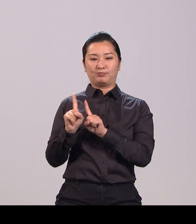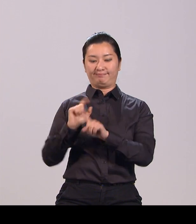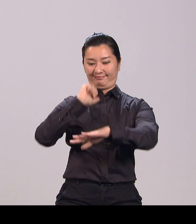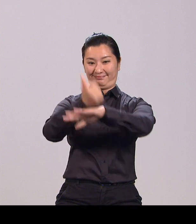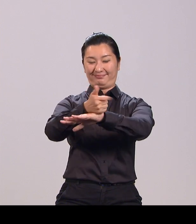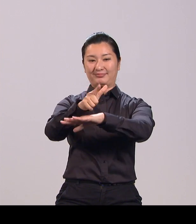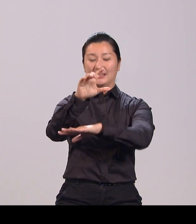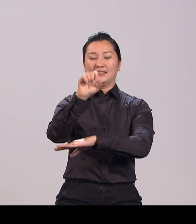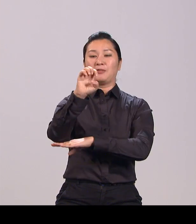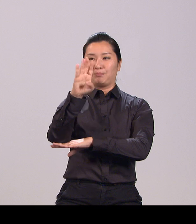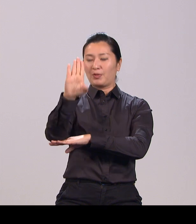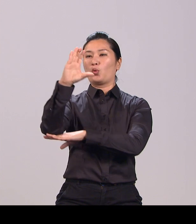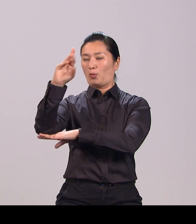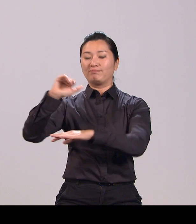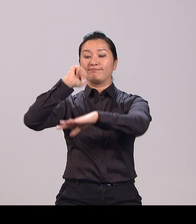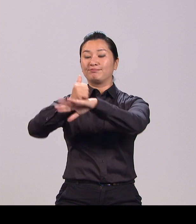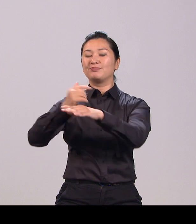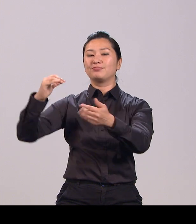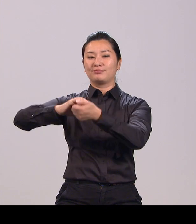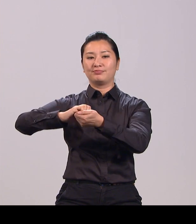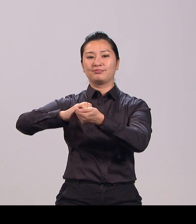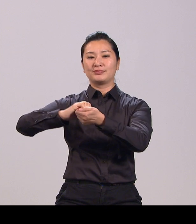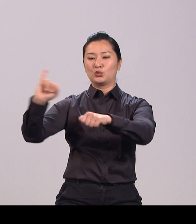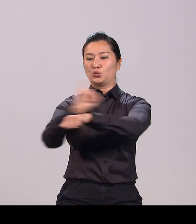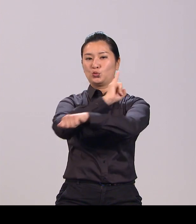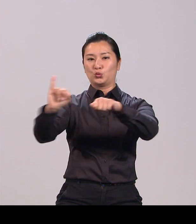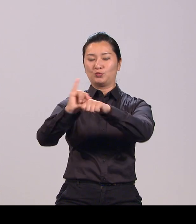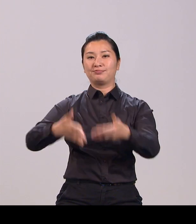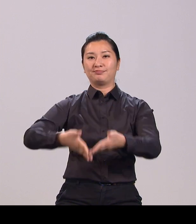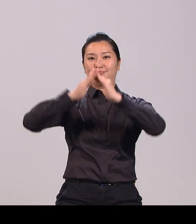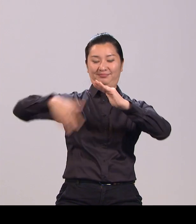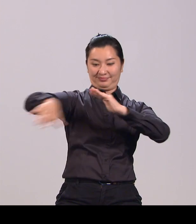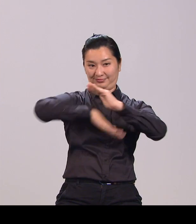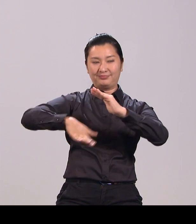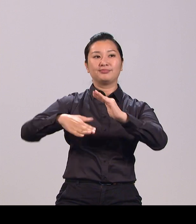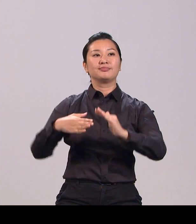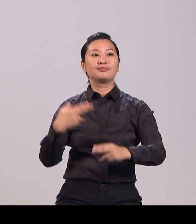It is the first major industrial investment by a Singapore company outside Batam.